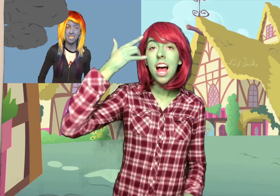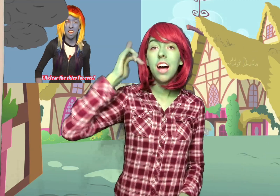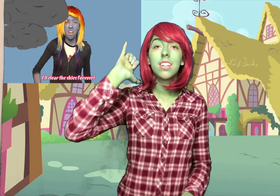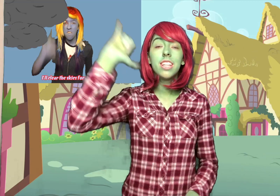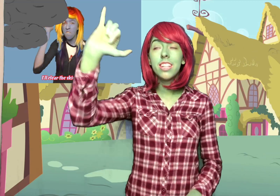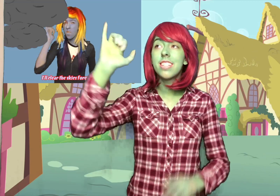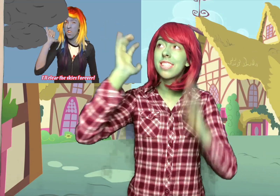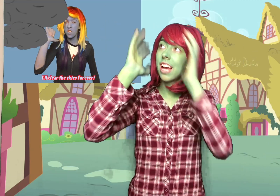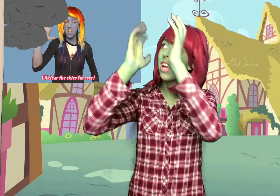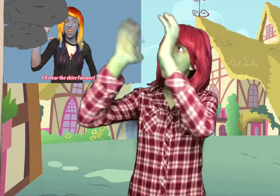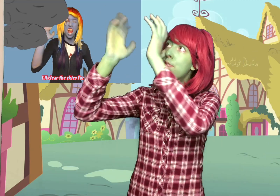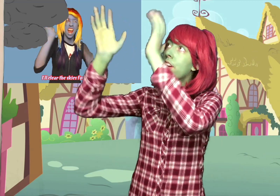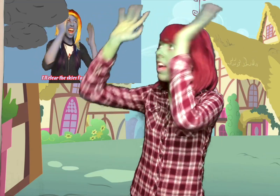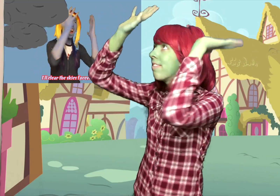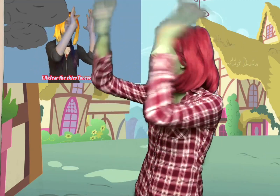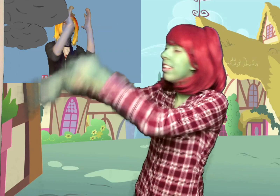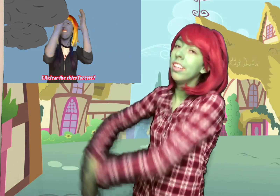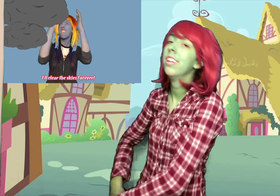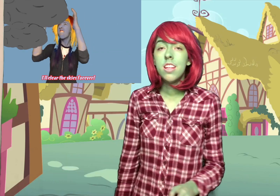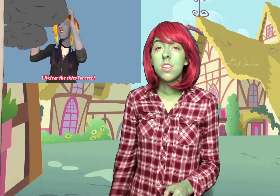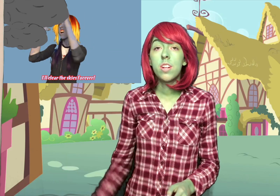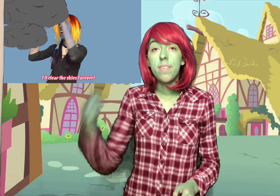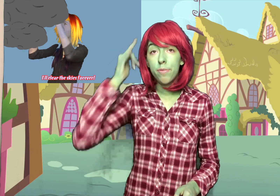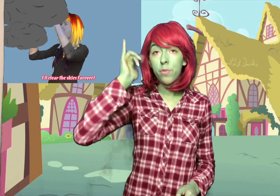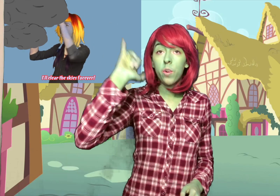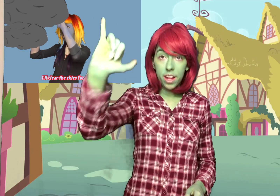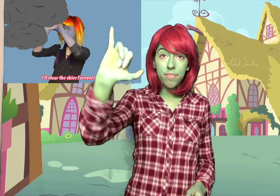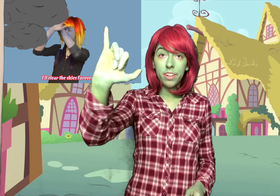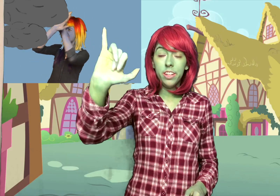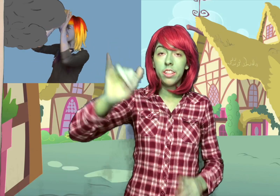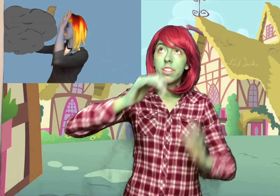"i'll clear the skies forever" so i did forever